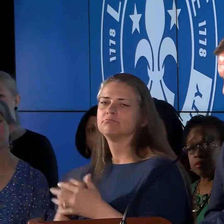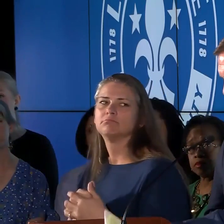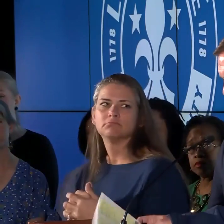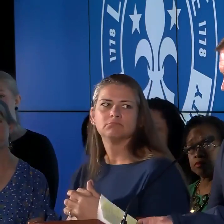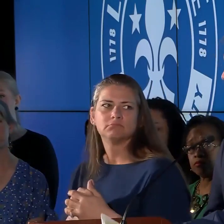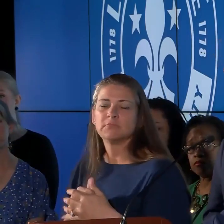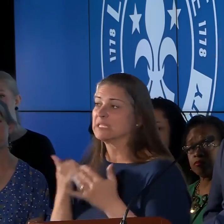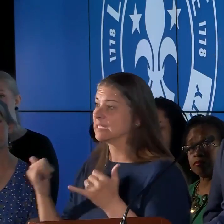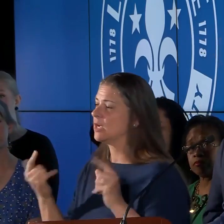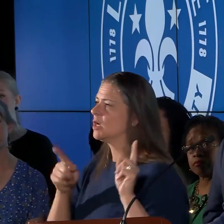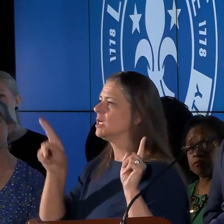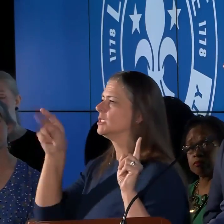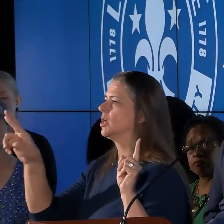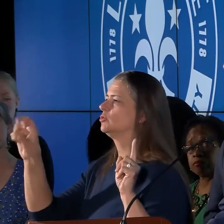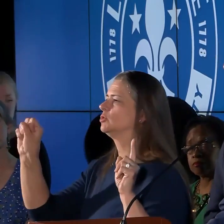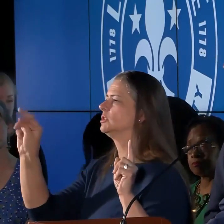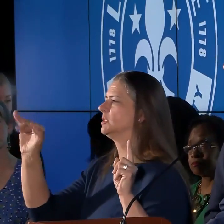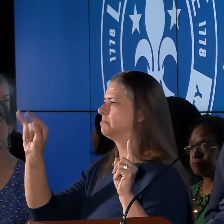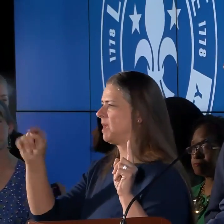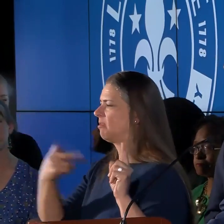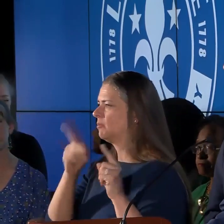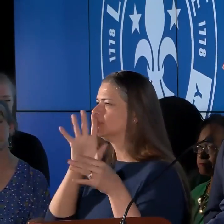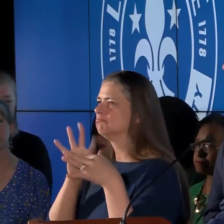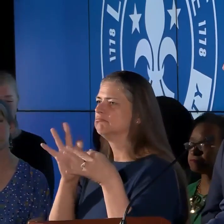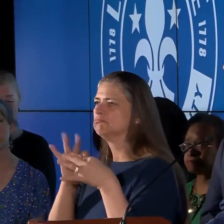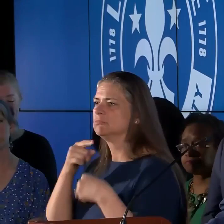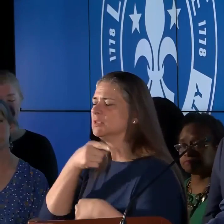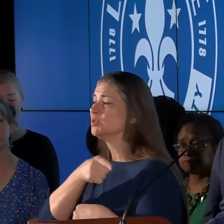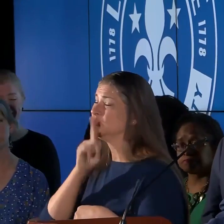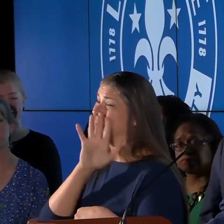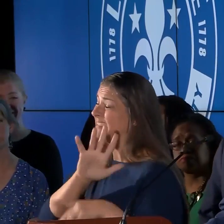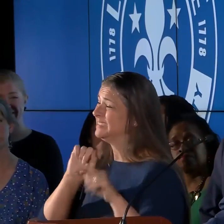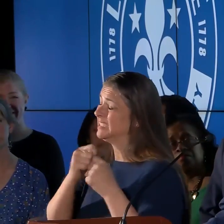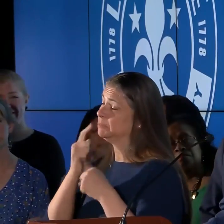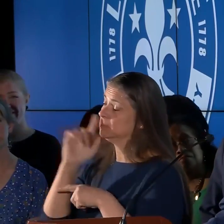we're going to hear from Dr Smith who is leading an incredible team to try to